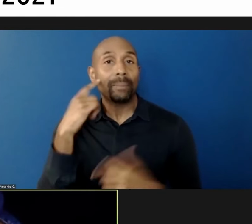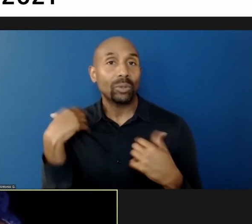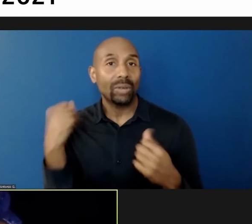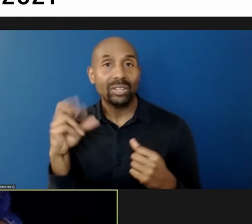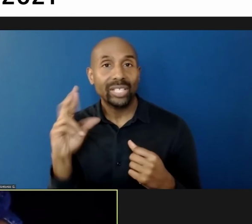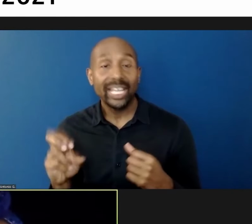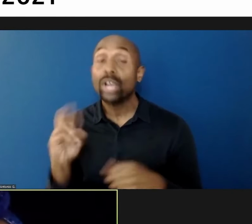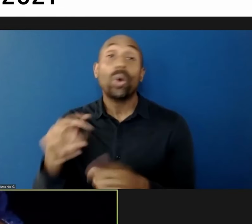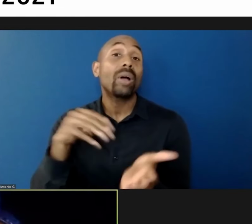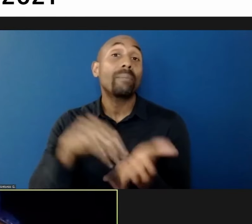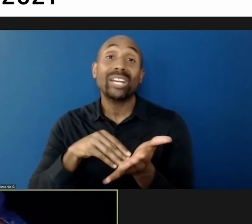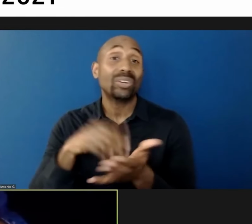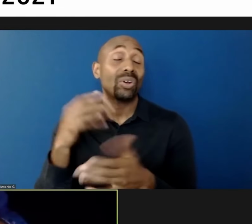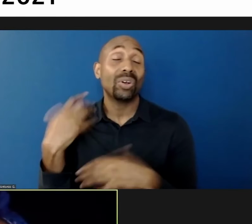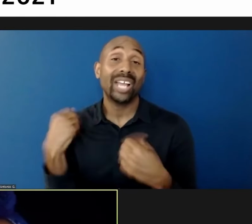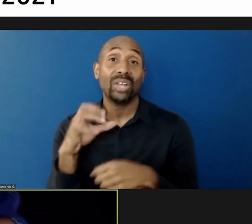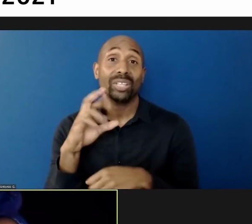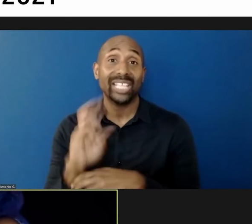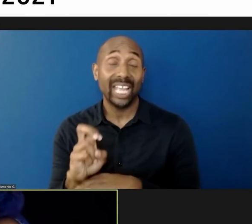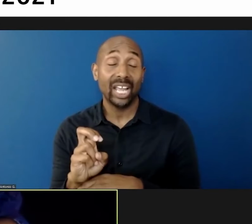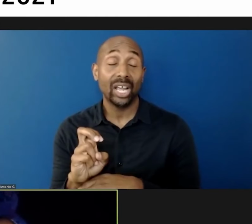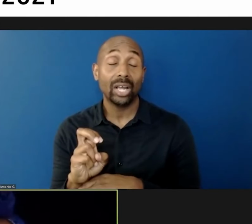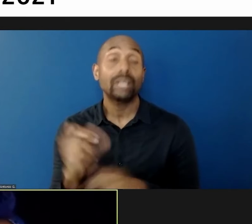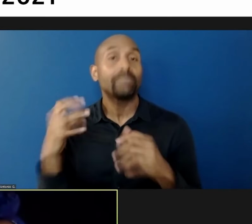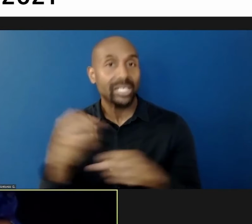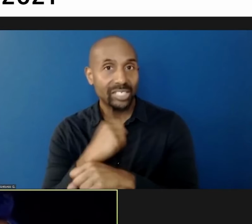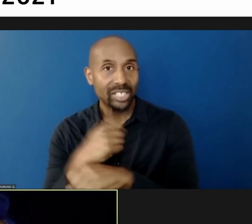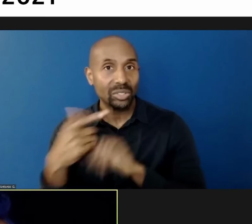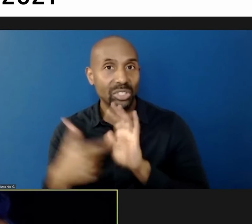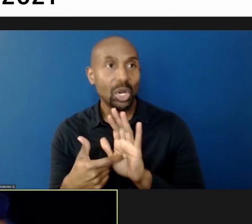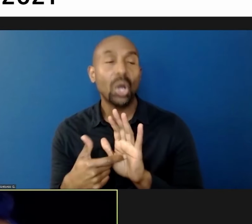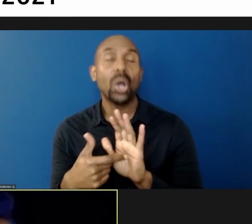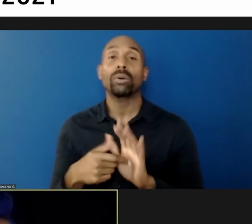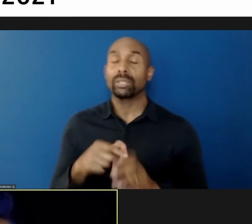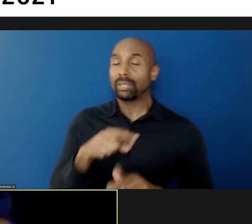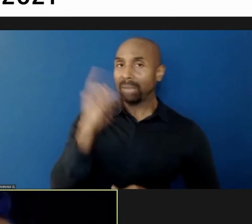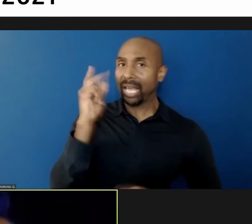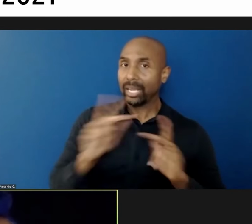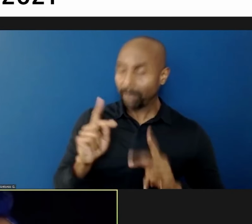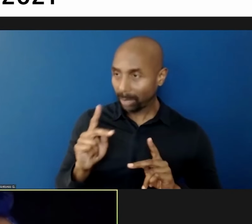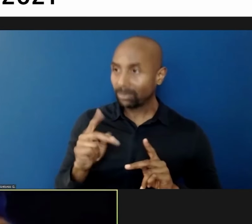and believed when they're in pain. So there's a lot of different aspects to how difficult